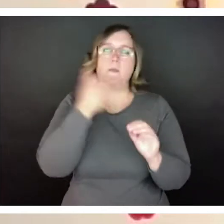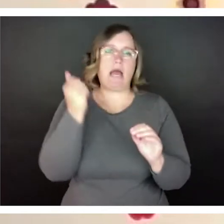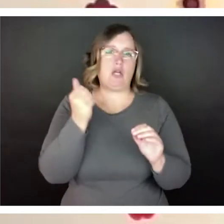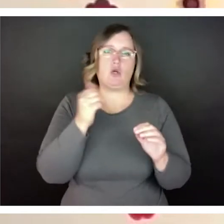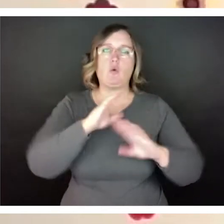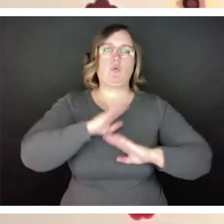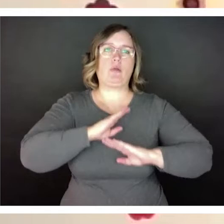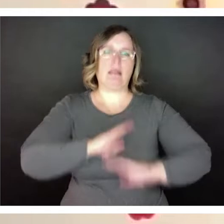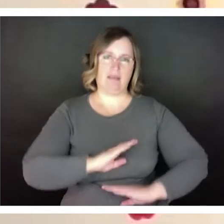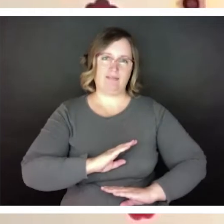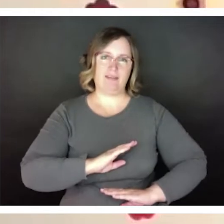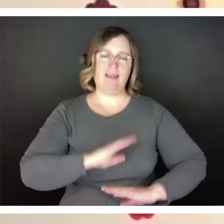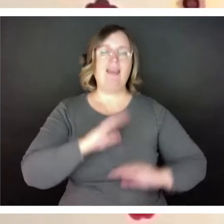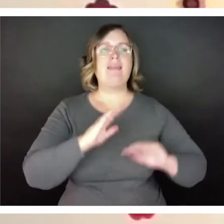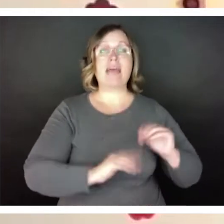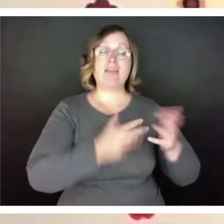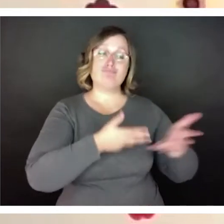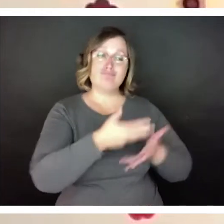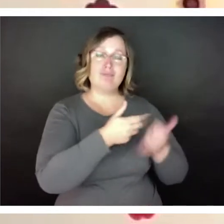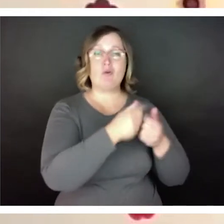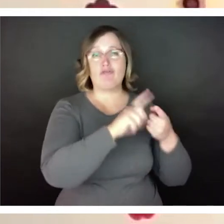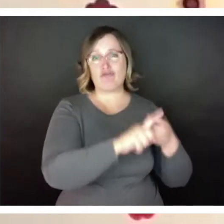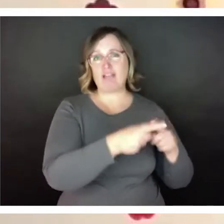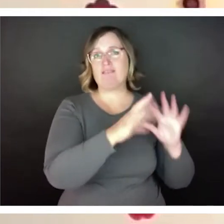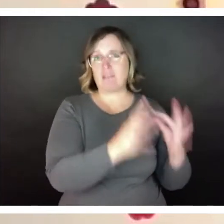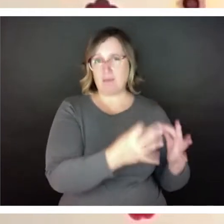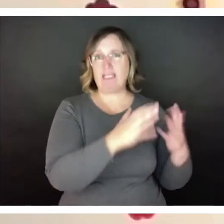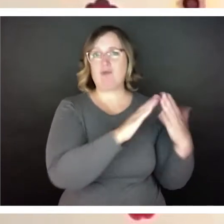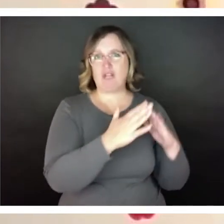friends, community, and knowing that I am doing something,